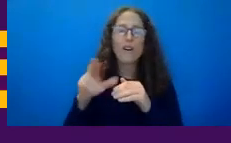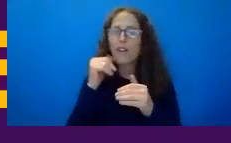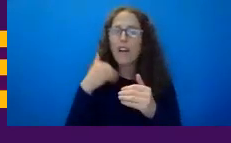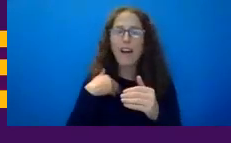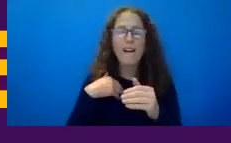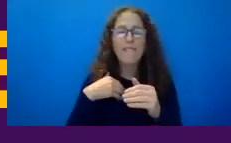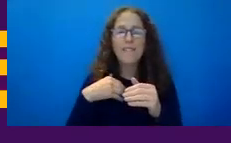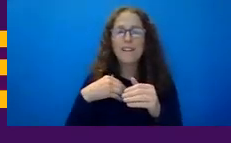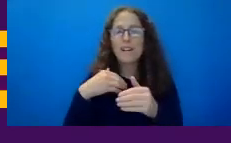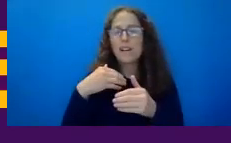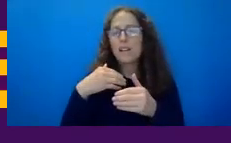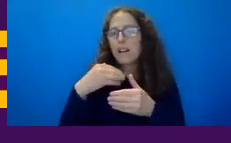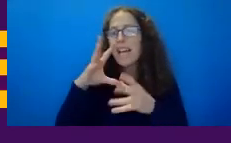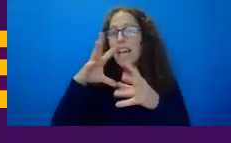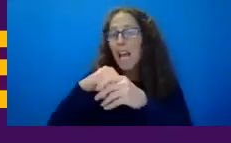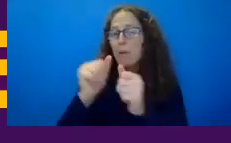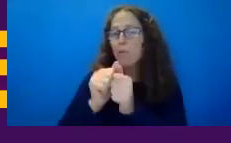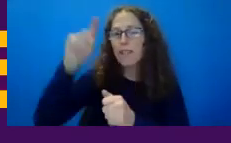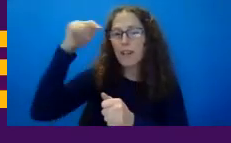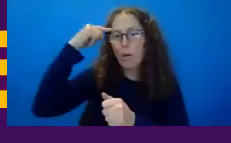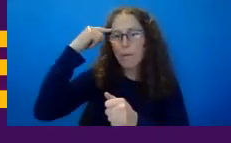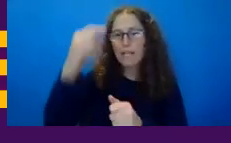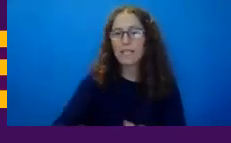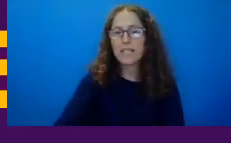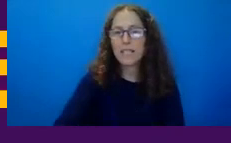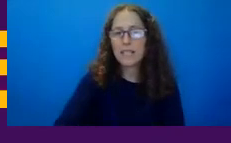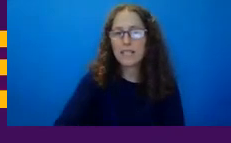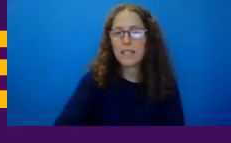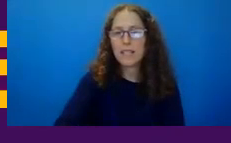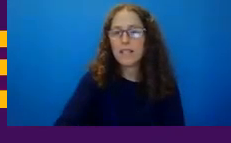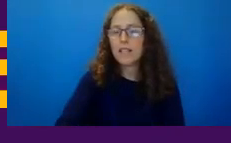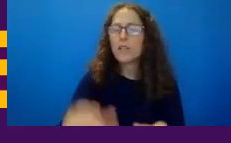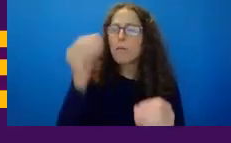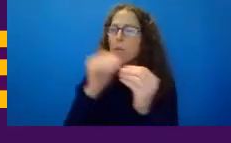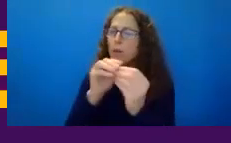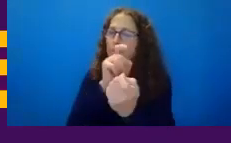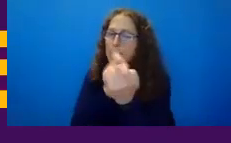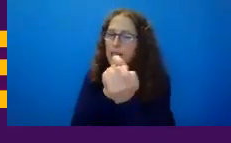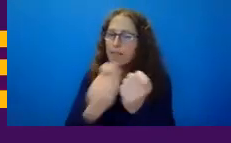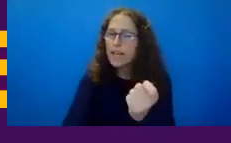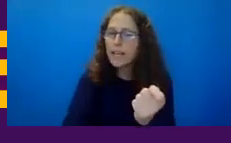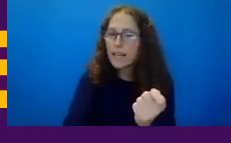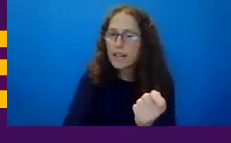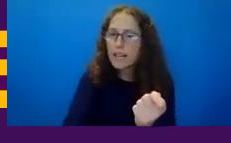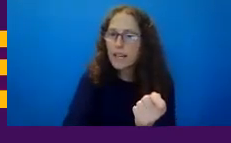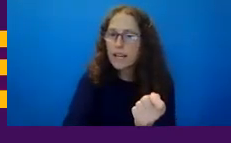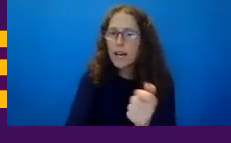HAVE HISTORICALLY LACKED ACCESS OR MAY HAVE FACED CHALLENGES IN ENGAGING